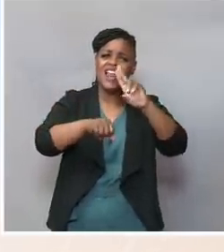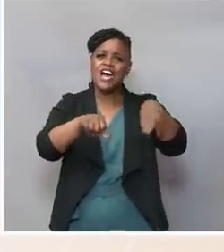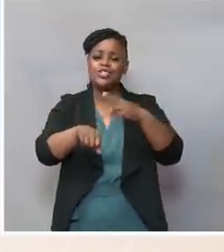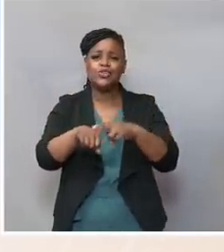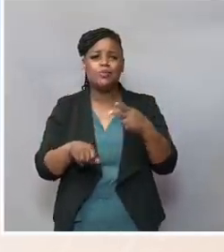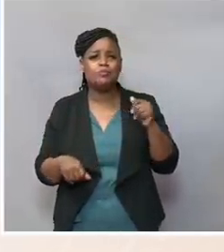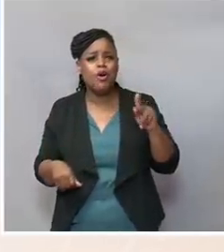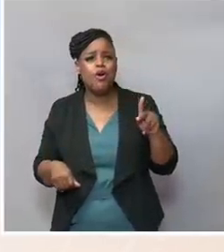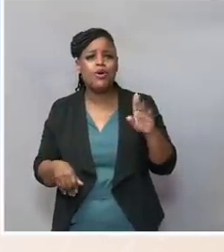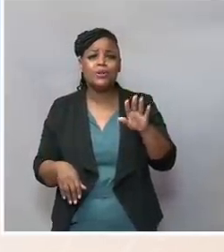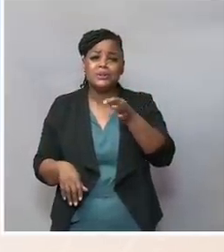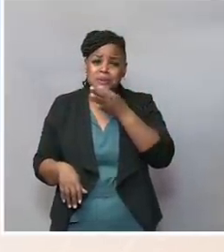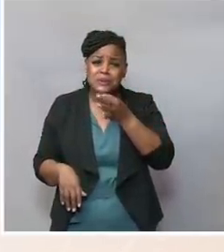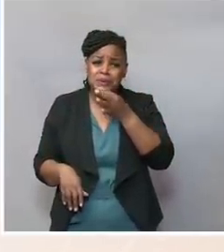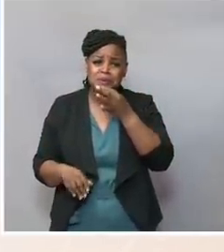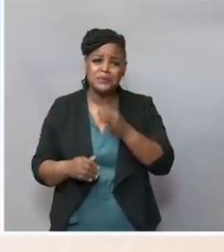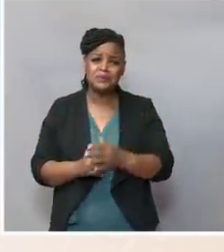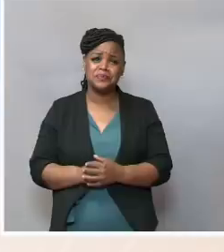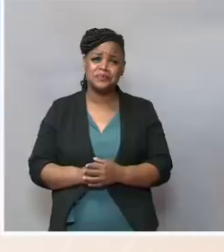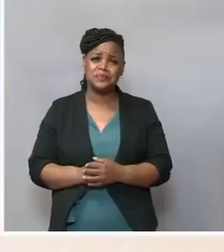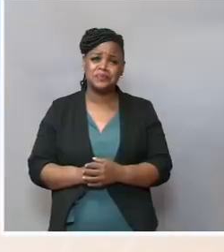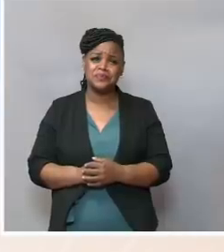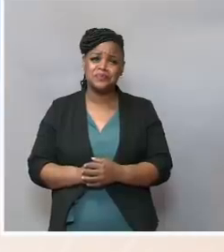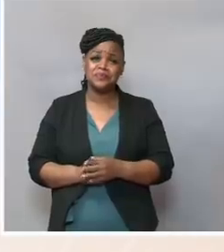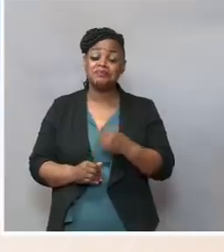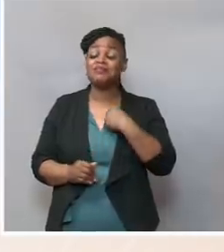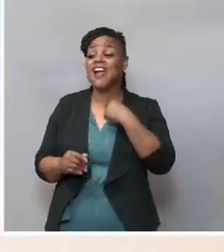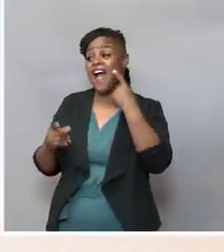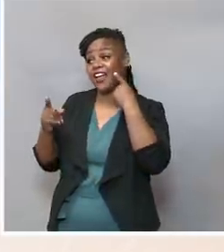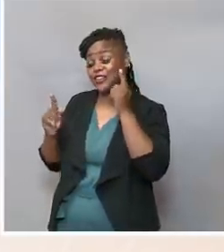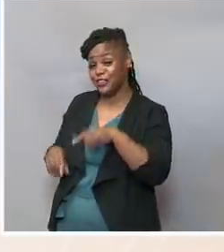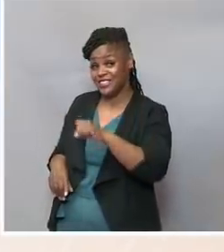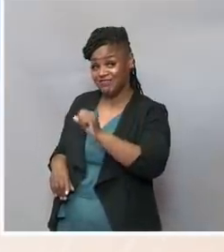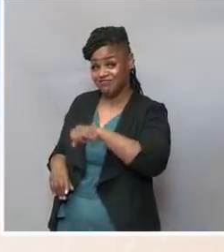Mr. Emhoff: Well, I agree with that, but also thanks for having me. This is --